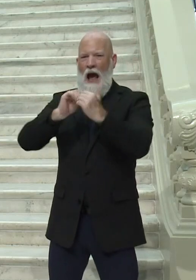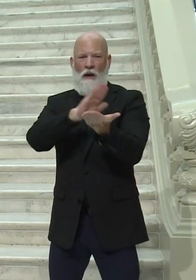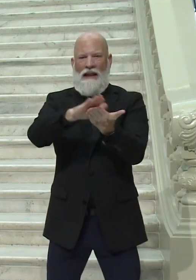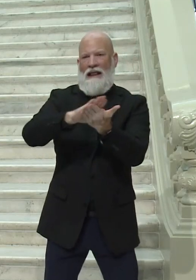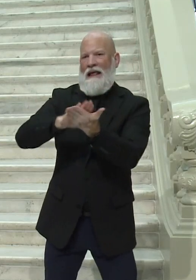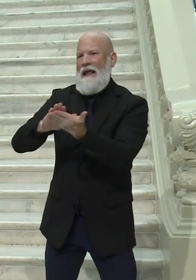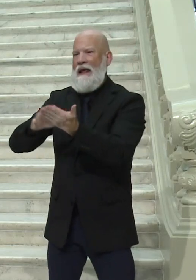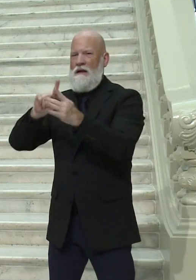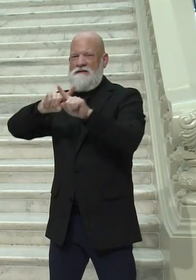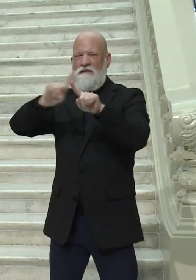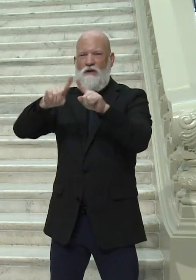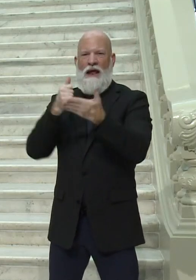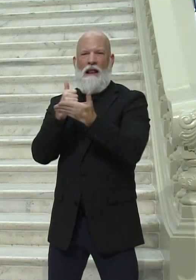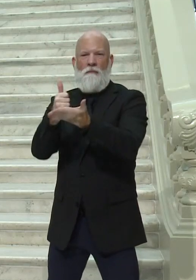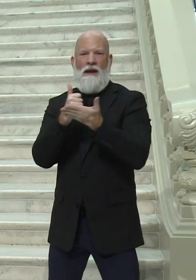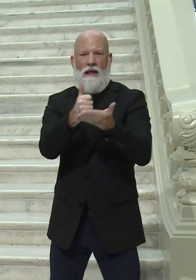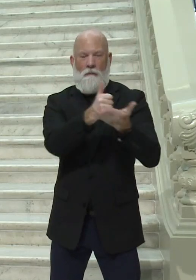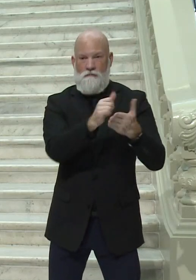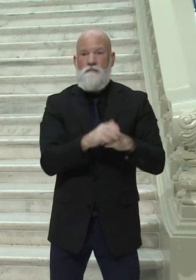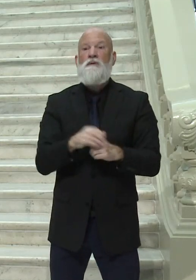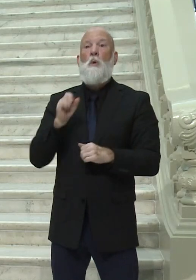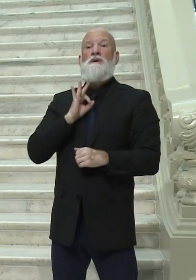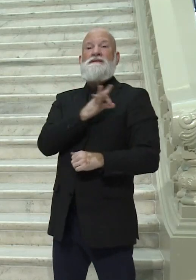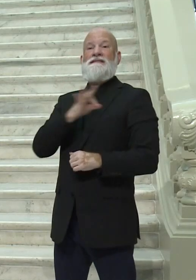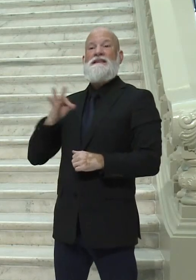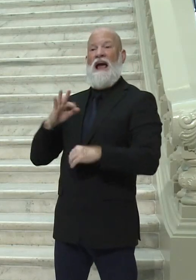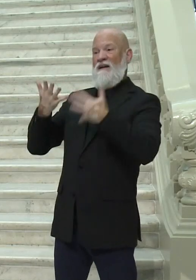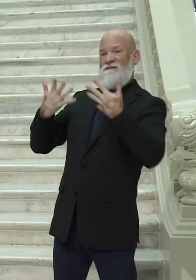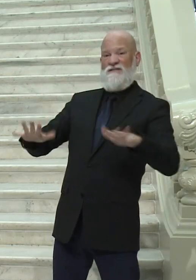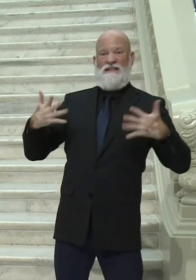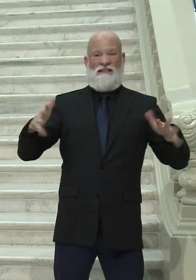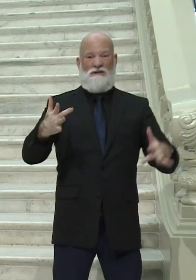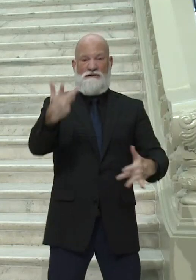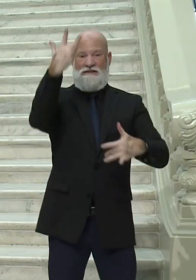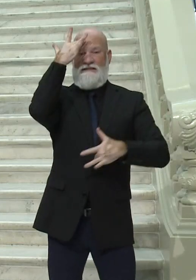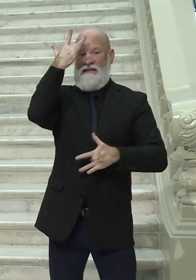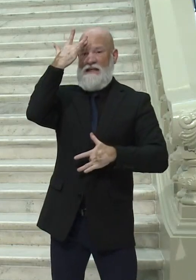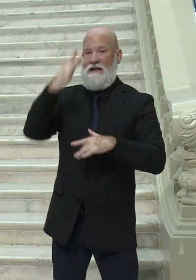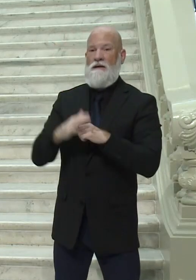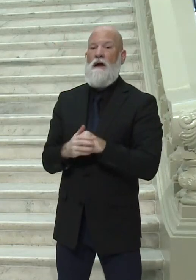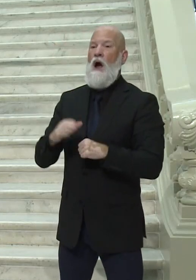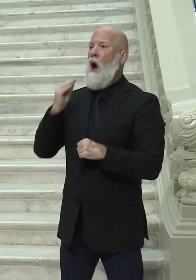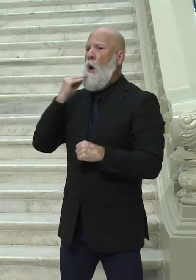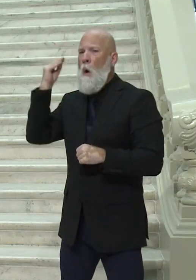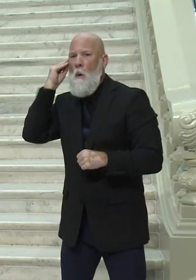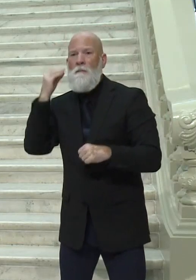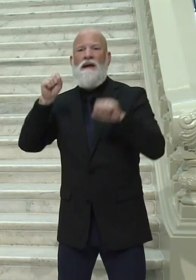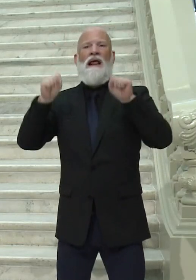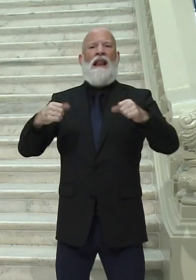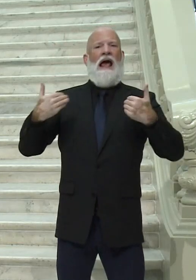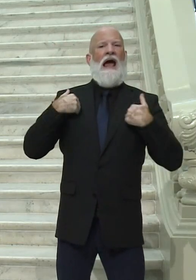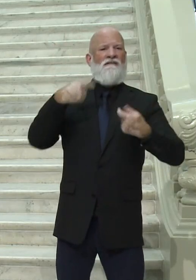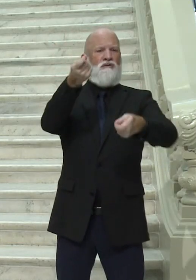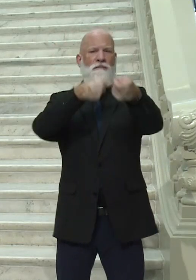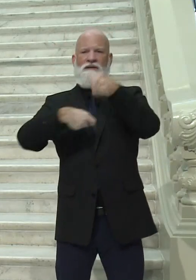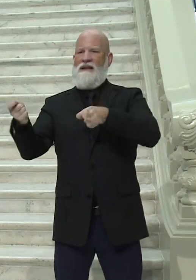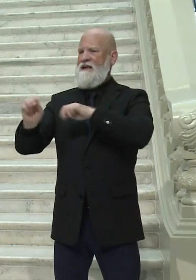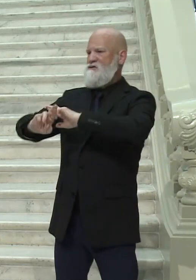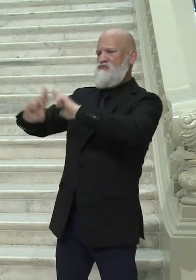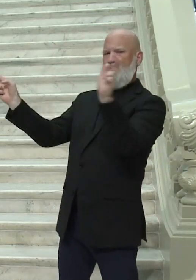RESIDENTS THAT LIVE IN THOSE RESIDENTS THAT LIVE IN THOSE NURSING RESIDENTS THAT LIVE IN THOSE NURSING HOMES. NURSING HOMES. NURSING HOMES. THAT NURSING HOMES. THAT HAS NURSING HOMES. THAT HAS BEEN NURSING HOMES. THAT HAS BEEN A NURSING HOMES. THAT HAS BEEN A SIGNIFICANT THAT HAS BEEN A SIGNIFICANT THAT HAS BEEN A SIGNIFICANT SUCCESS THAT HAS BEEN A SIGNIFICANT SUCCESS SO THAT HAS BEEN A SIGNIFICANT SUCCESS SO FAR, THAT HAS BEEN A SIGNIFICANT SUCCESS SO FAR, AS THAT HAS BEEN A SIGNIFICANT SUCCESS SO FAR, AS PEOPLE THAT HAS BEEN A SIGNIFICANT SUCCESS SO FAR, AS PEOPLE HAVE SUCCESS SO FAR, AS PEOPLE HAVE SUCCESS SO FAR, AS PEOPLE HAVE GONE SUCCESS SO FAR, AS PEOPLE HAVE GONE OUT SUCCESS SO FAR, AS PEOPLE HAVE GONE OUT WITH SUCCESS SO FAR, AS PEOPLE HAVE GONE OUT WITH THE SUCCESS SO FAR, AS PEOPLE HAVE GONE OUT WITH THE ILLNESS,